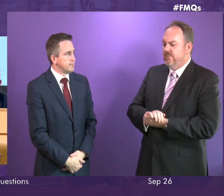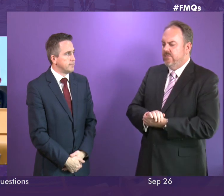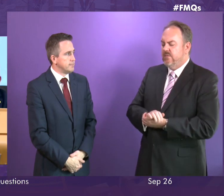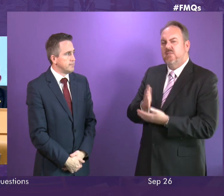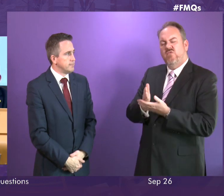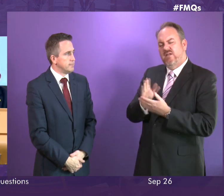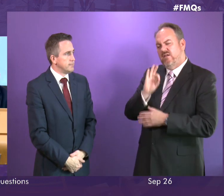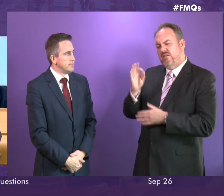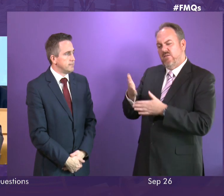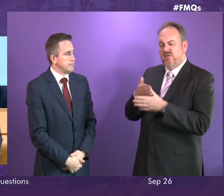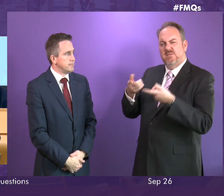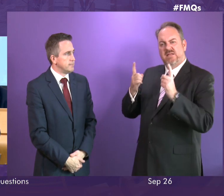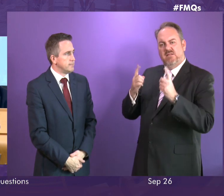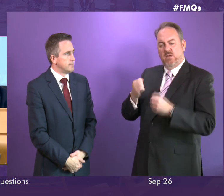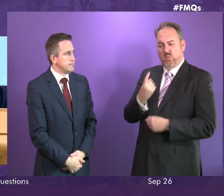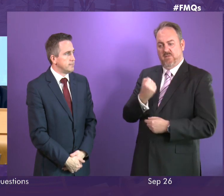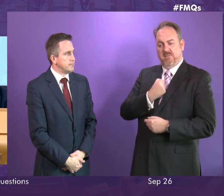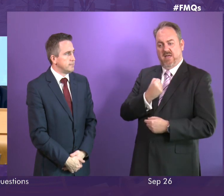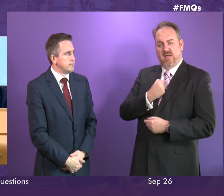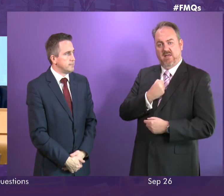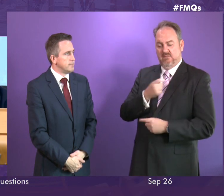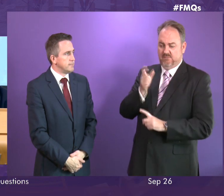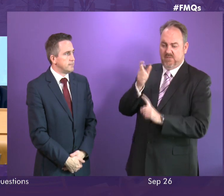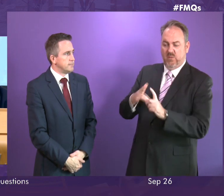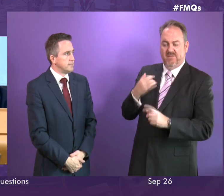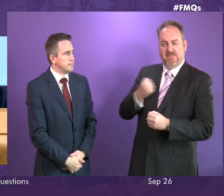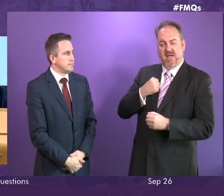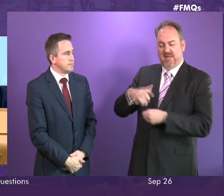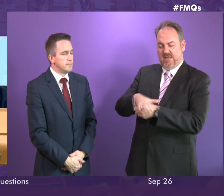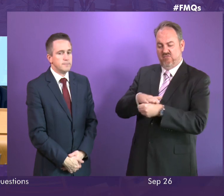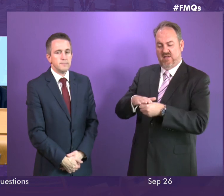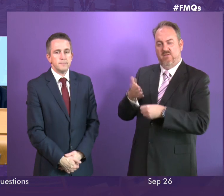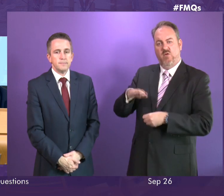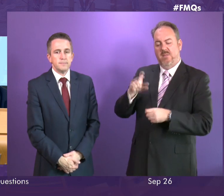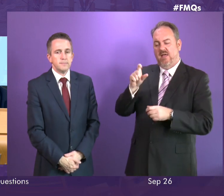Recently, a constituent of mine—a young lady from Clydebank—was on the phone and